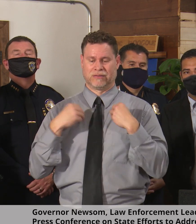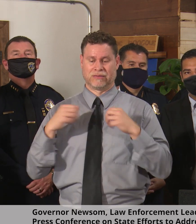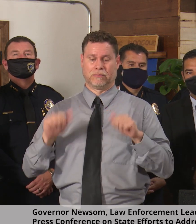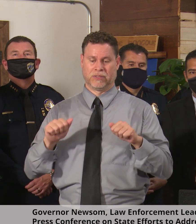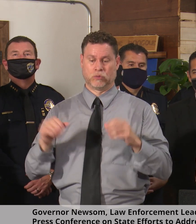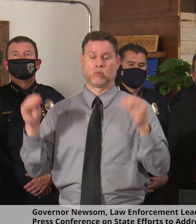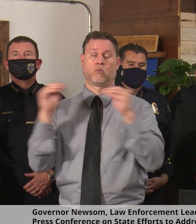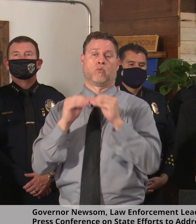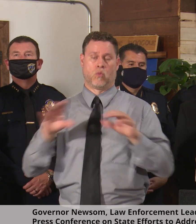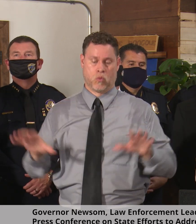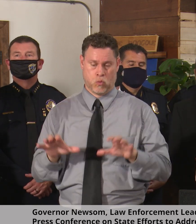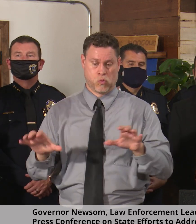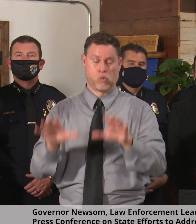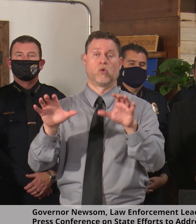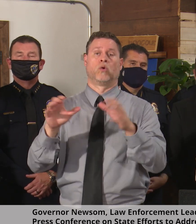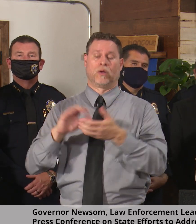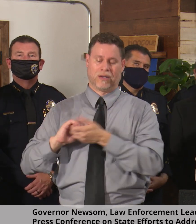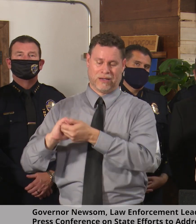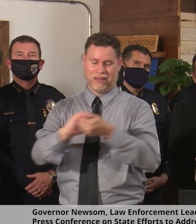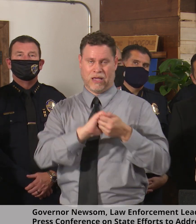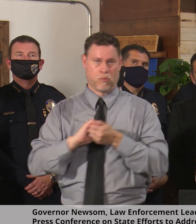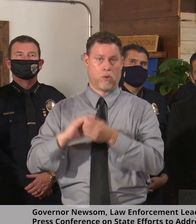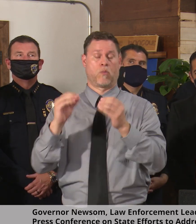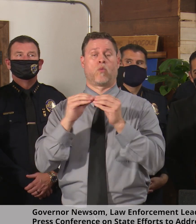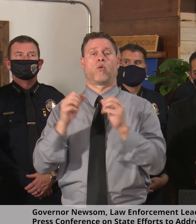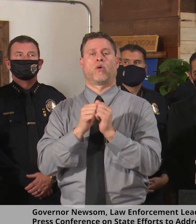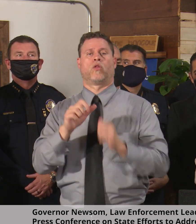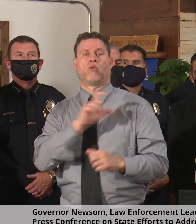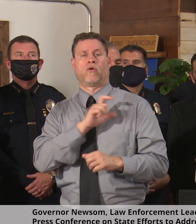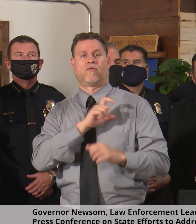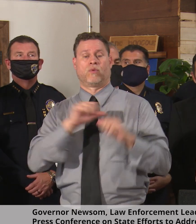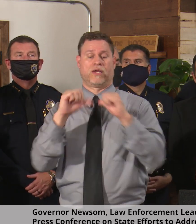be able to give us the ability to collaborate more with our law enforcement agency partners